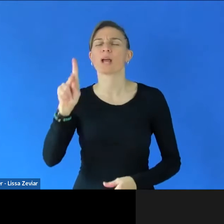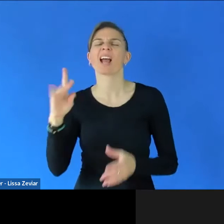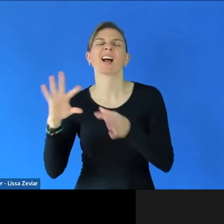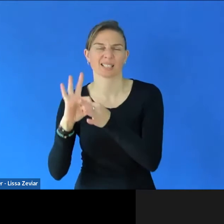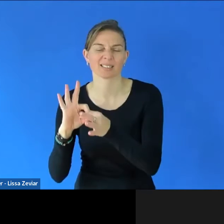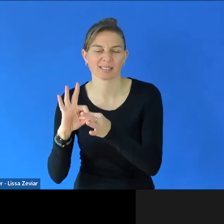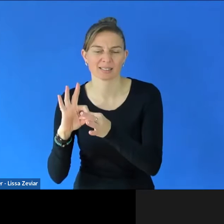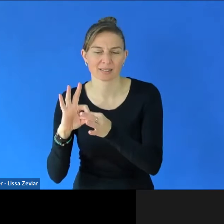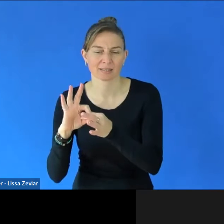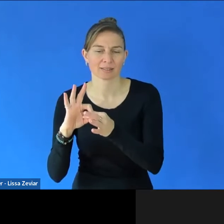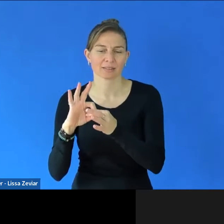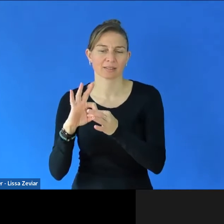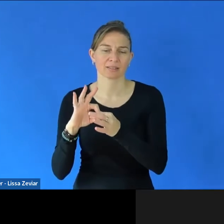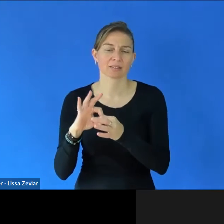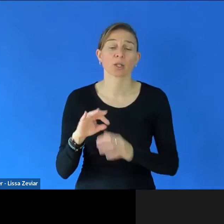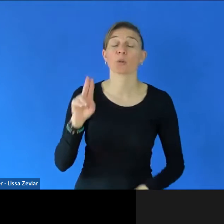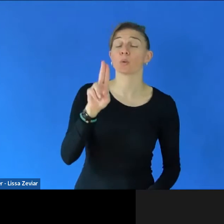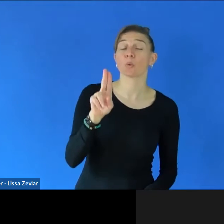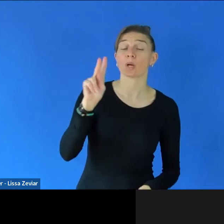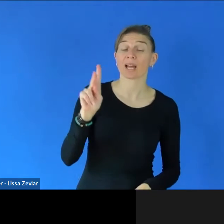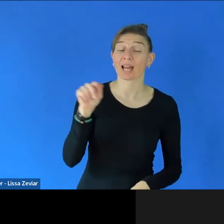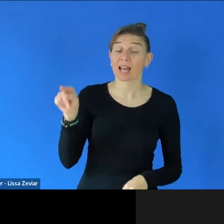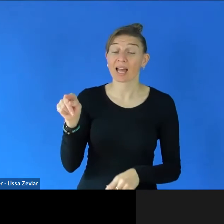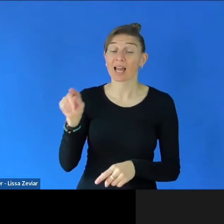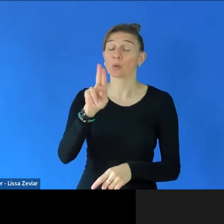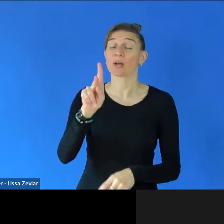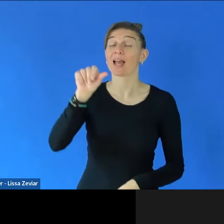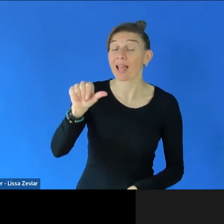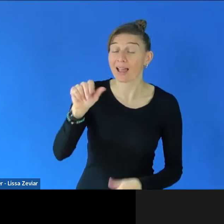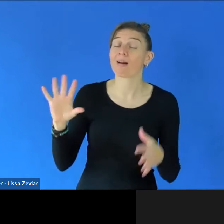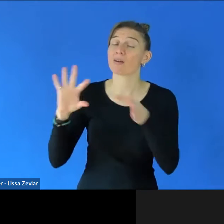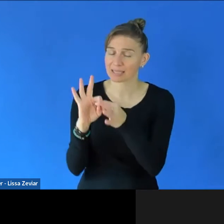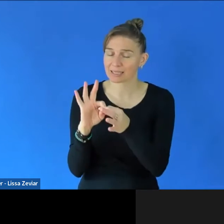UKA connect was a programme that recognized